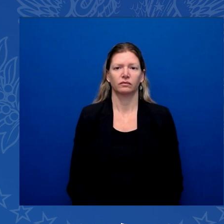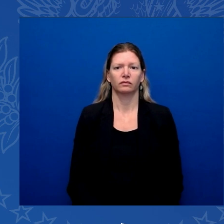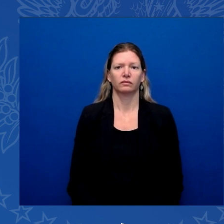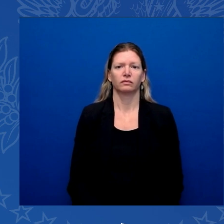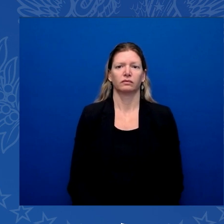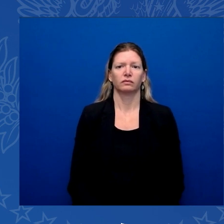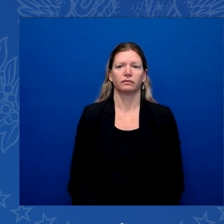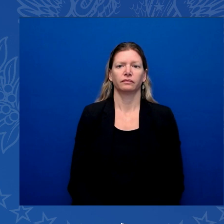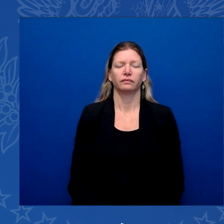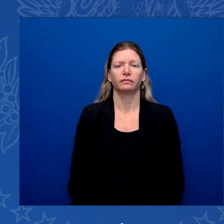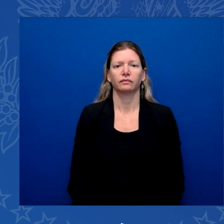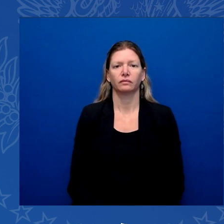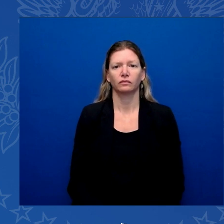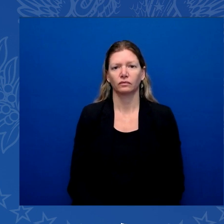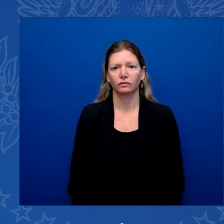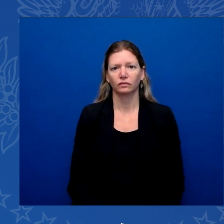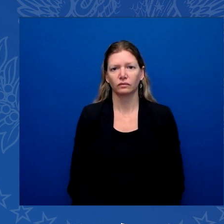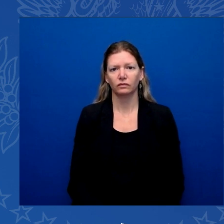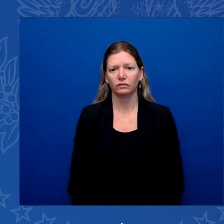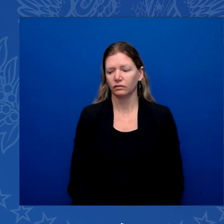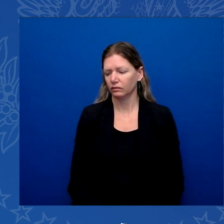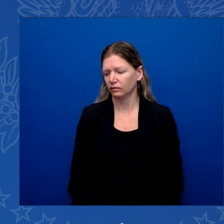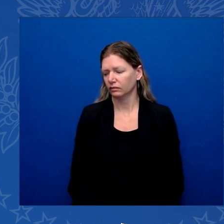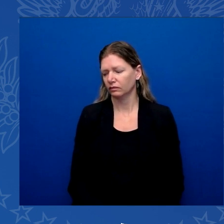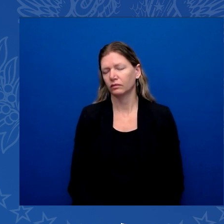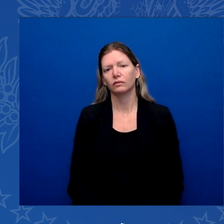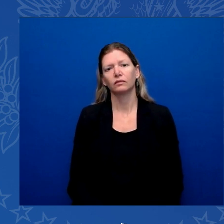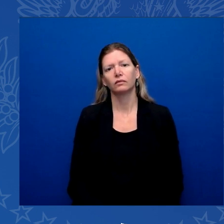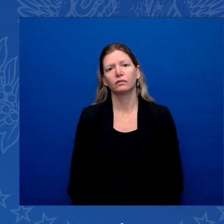As Emmanuel Macron already said most about this initiative